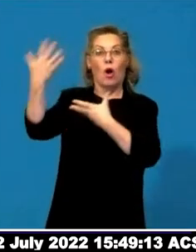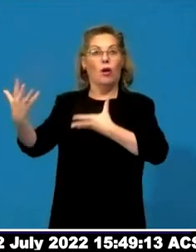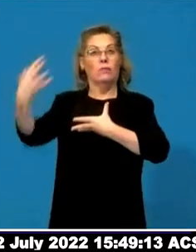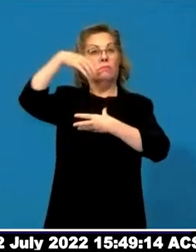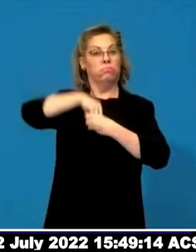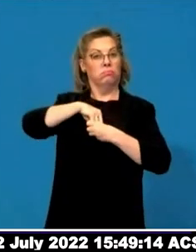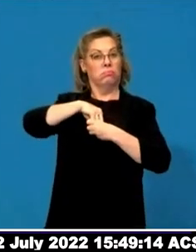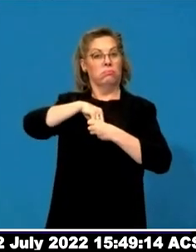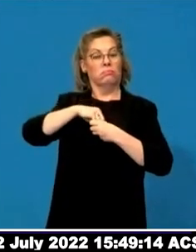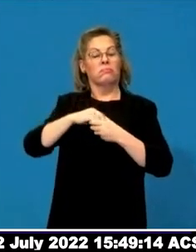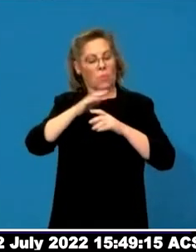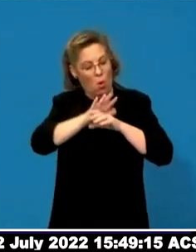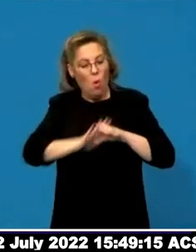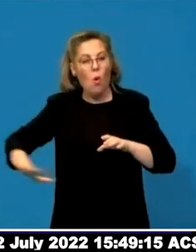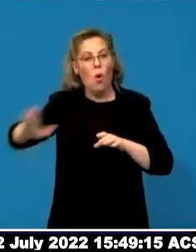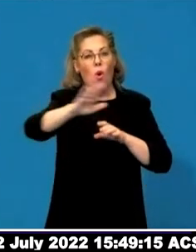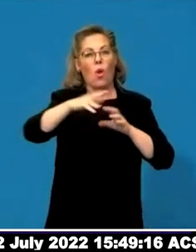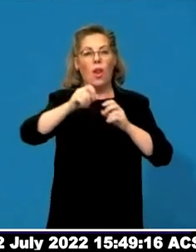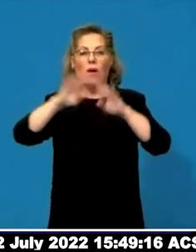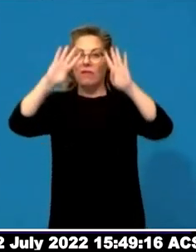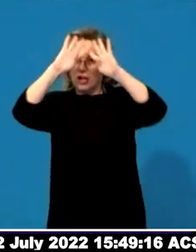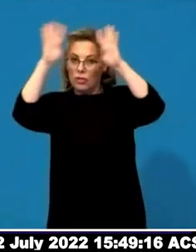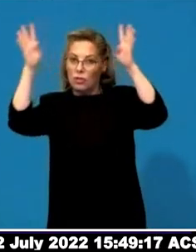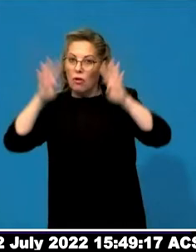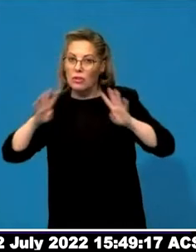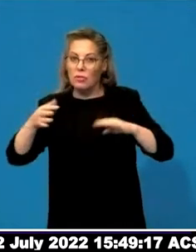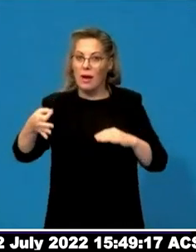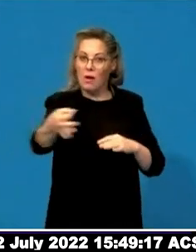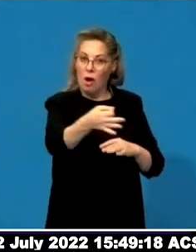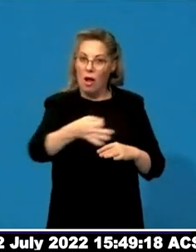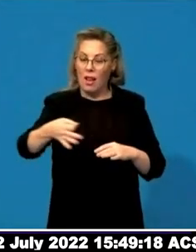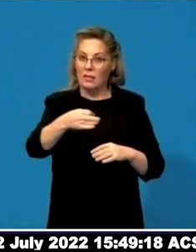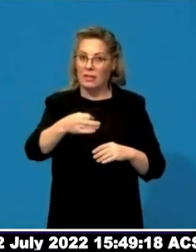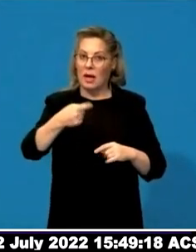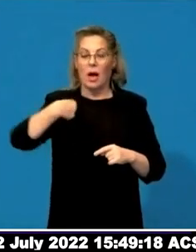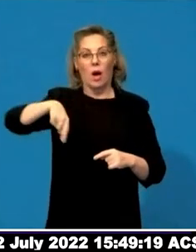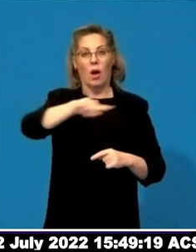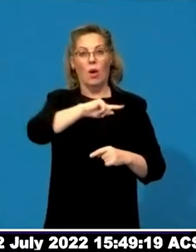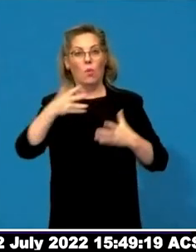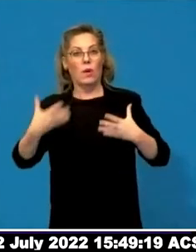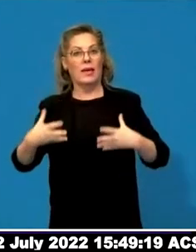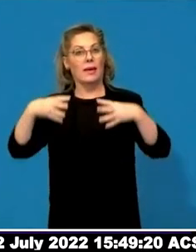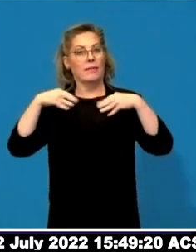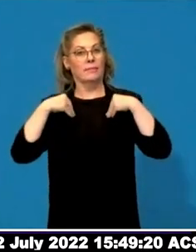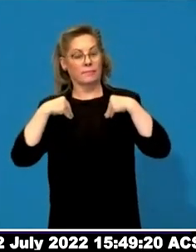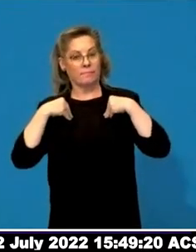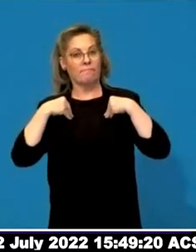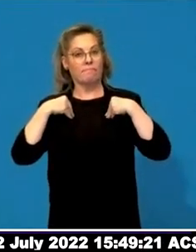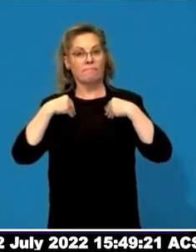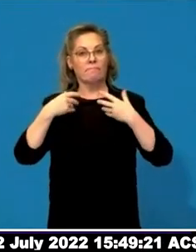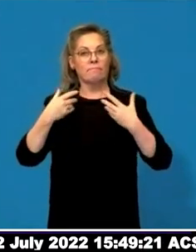It is a recognition of the acceptance and representation of Christianity